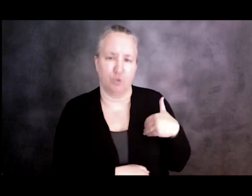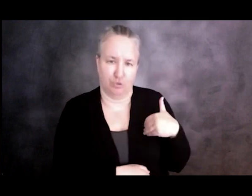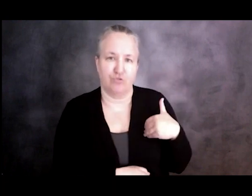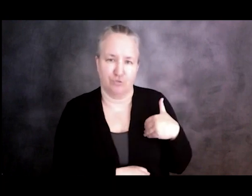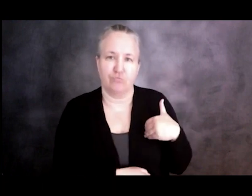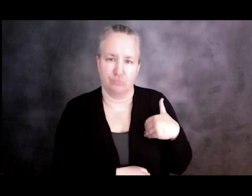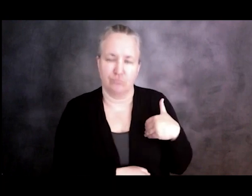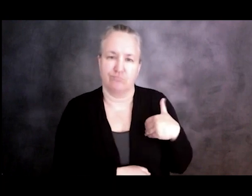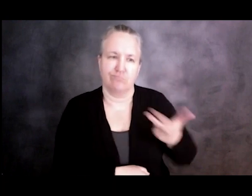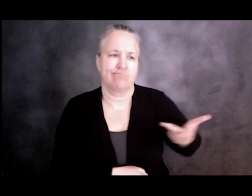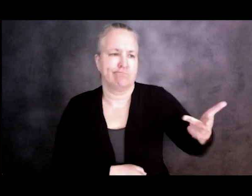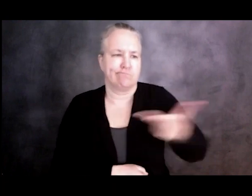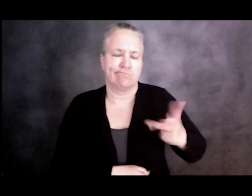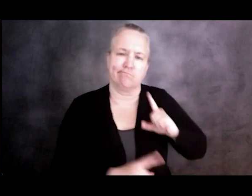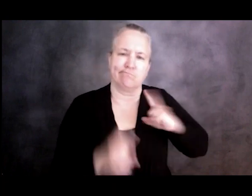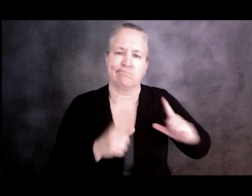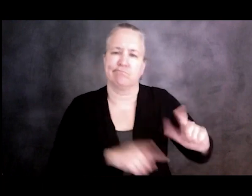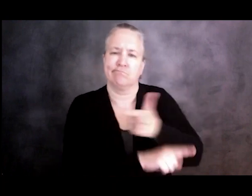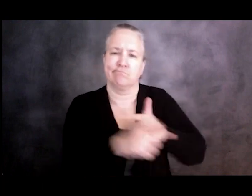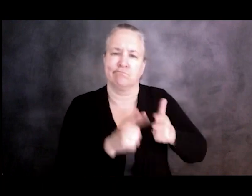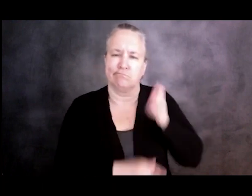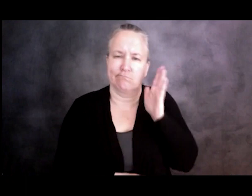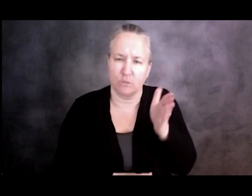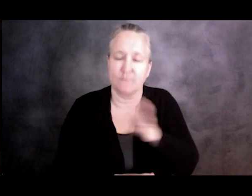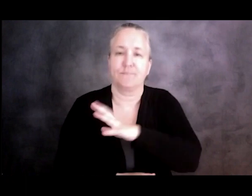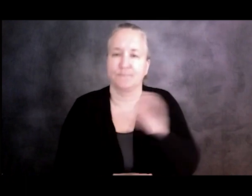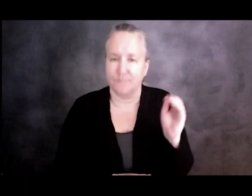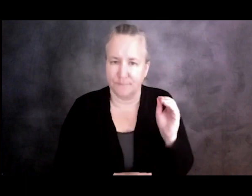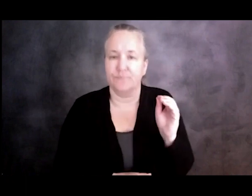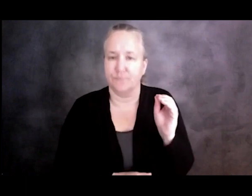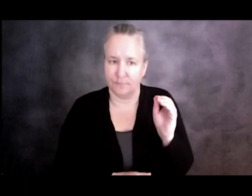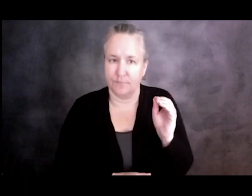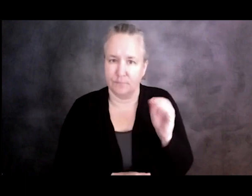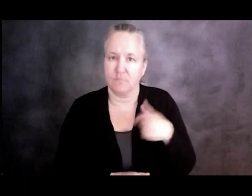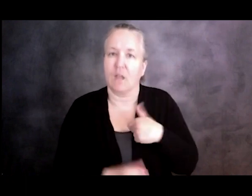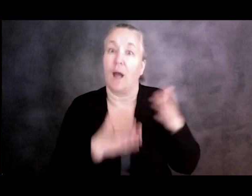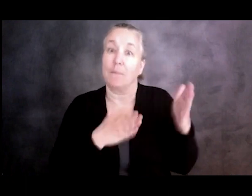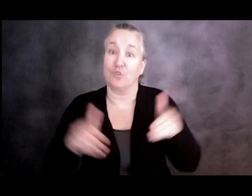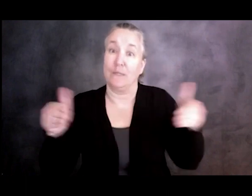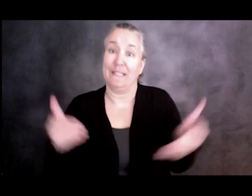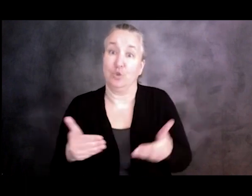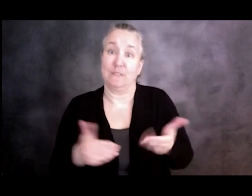going to be mostly a conversation. And I plan to introduce all of them before I sit down